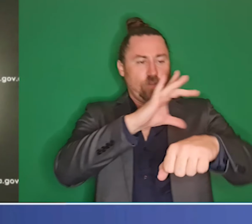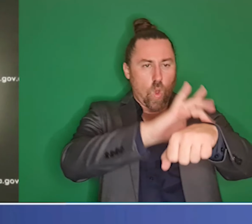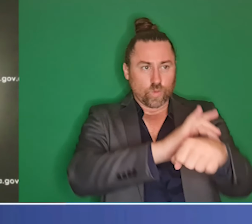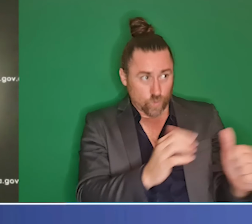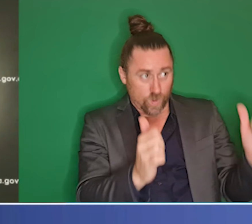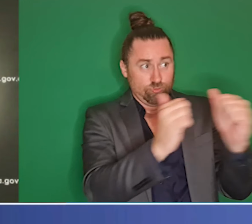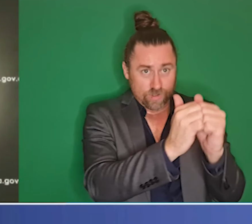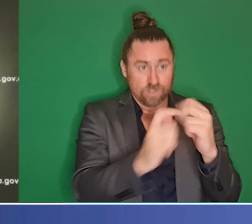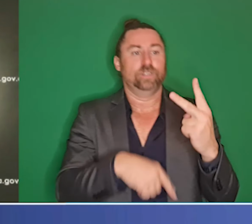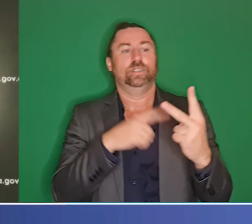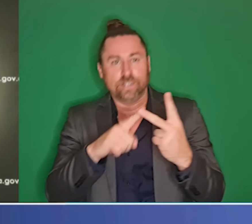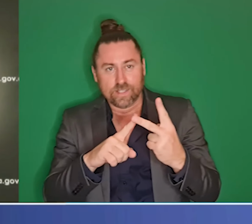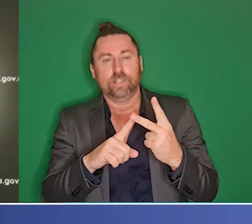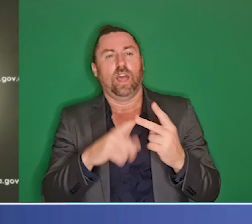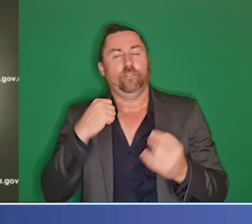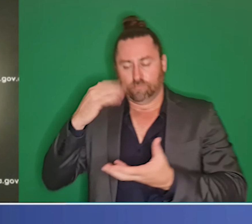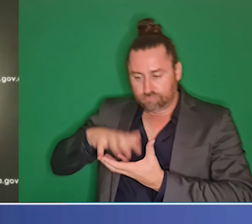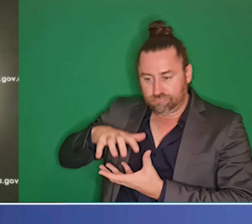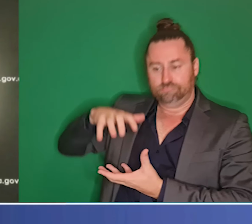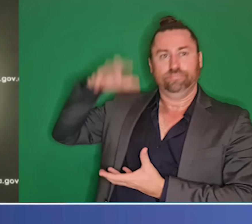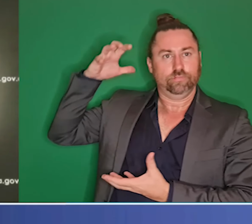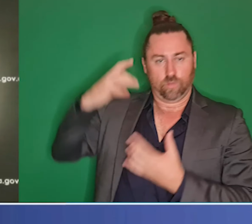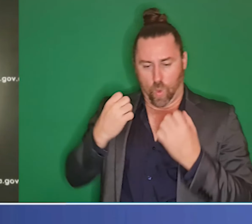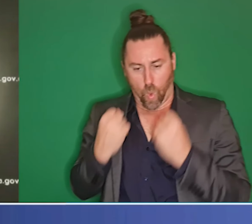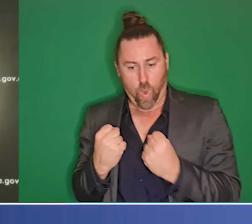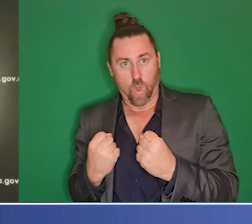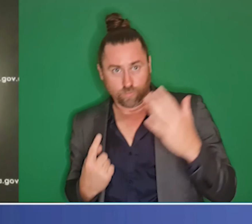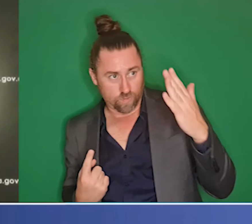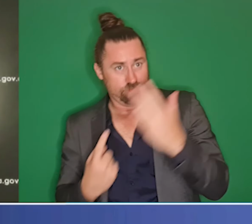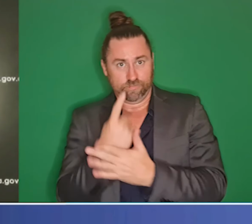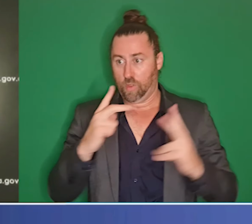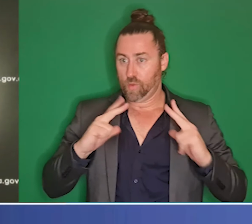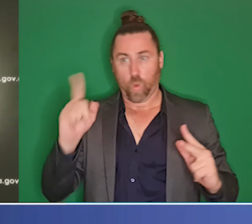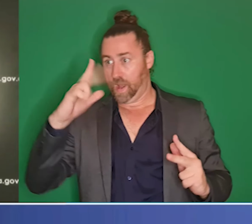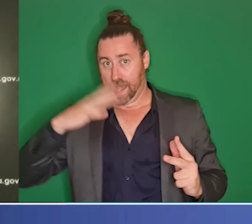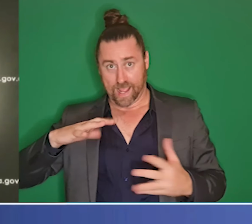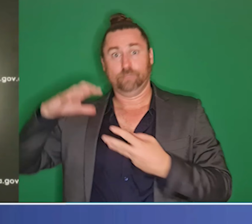the support of the National Medical Stockpile for states and territories if needed,